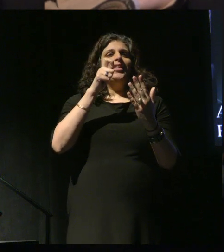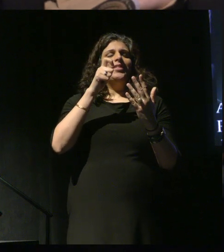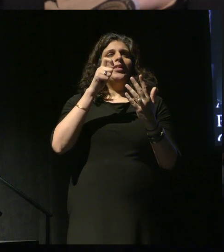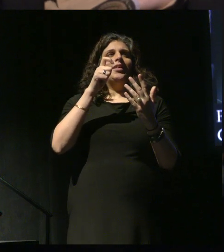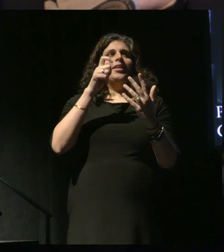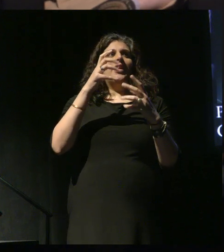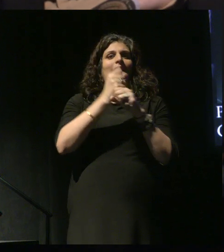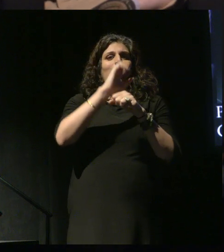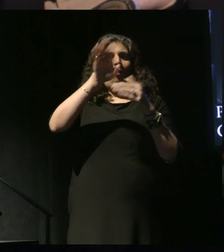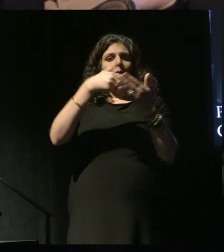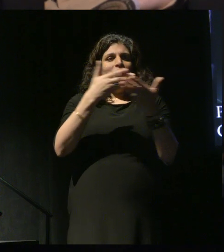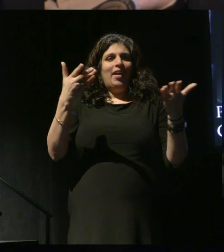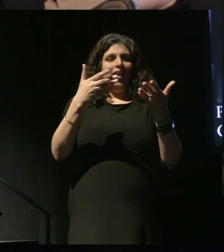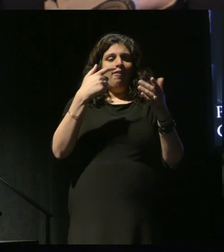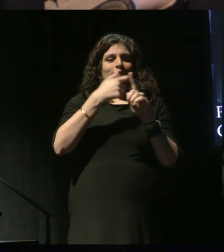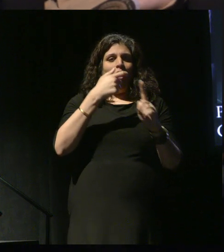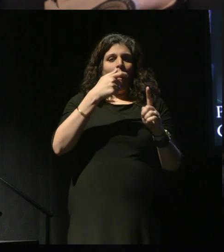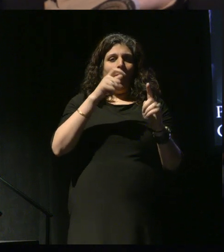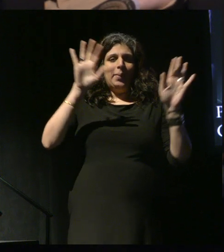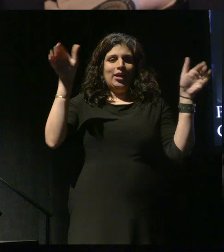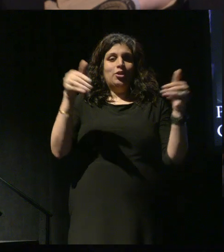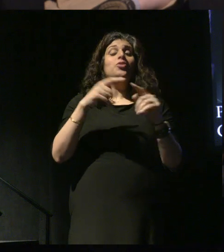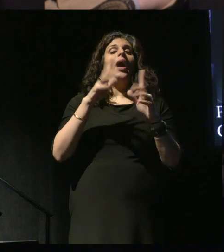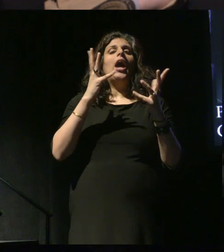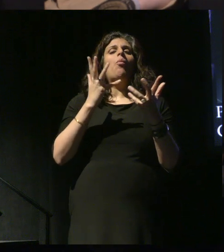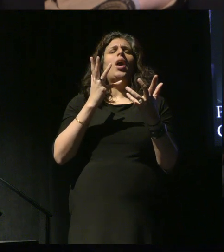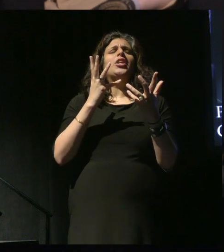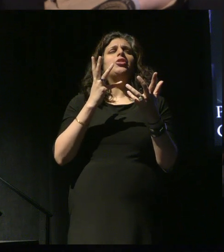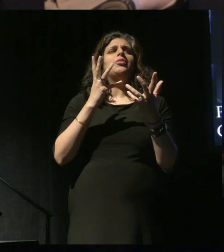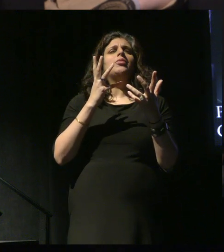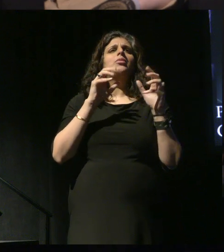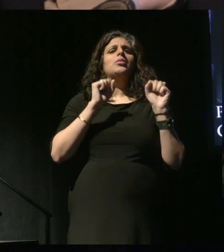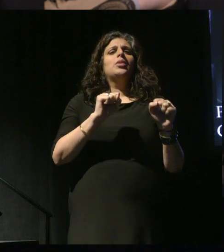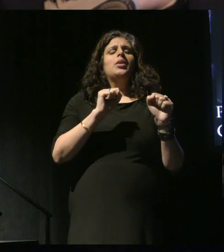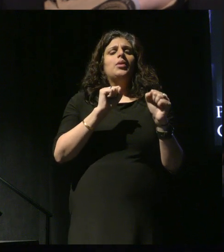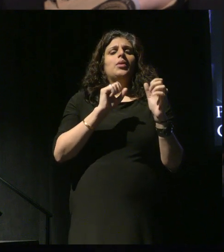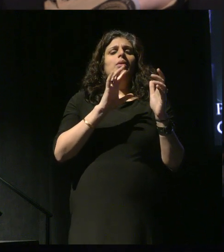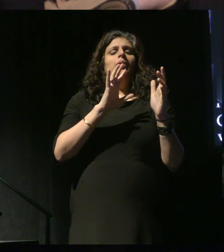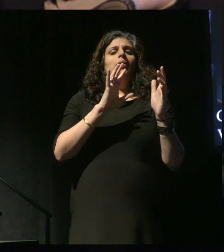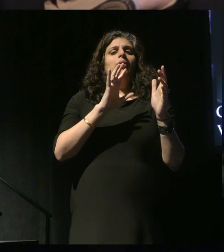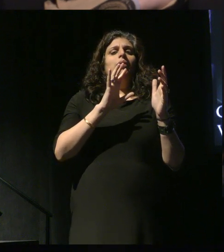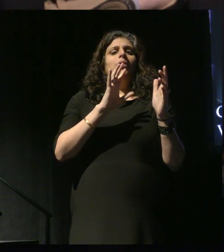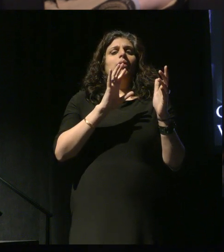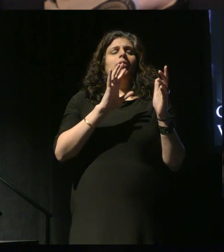Mm-mm. And I wanted to be able to narrate from the moment that,